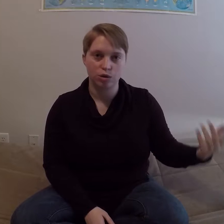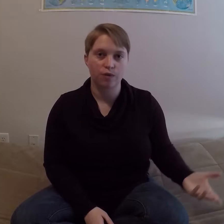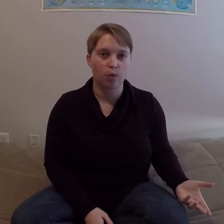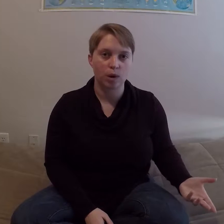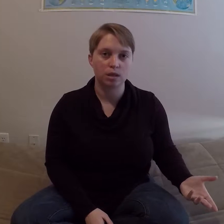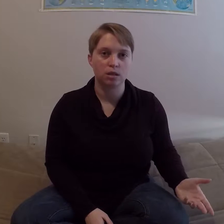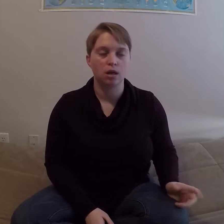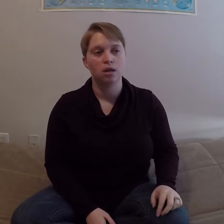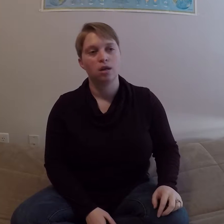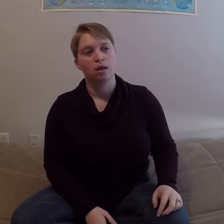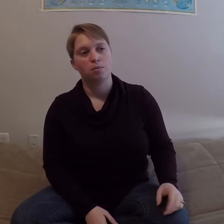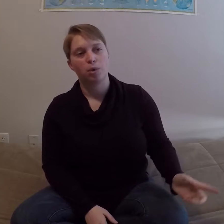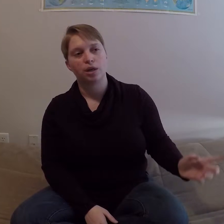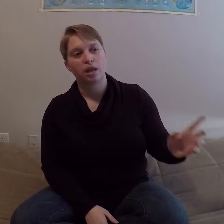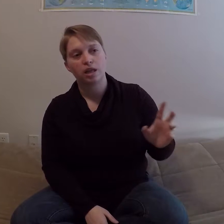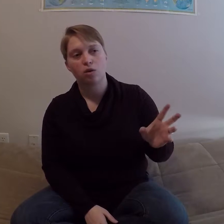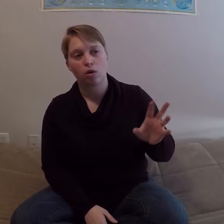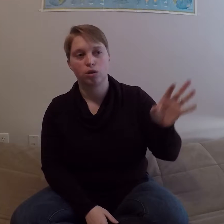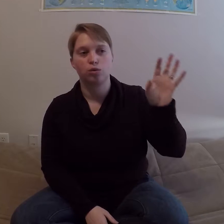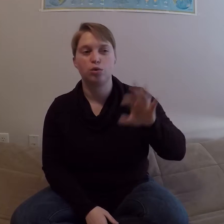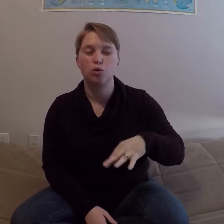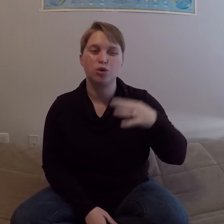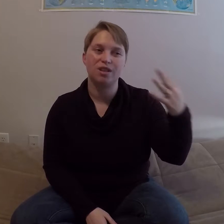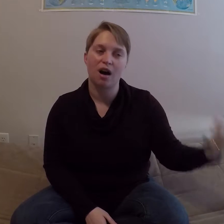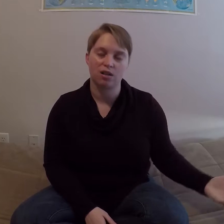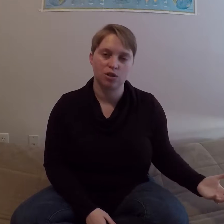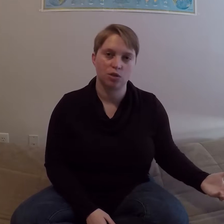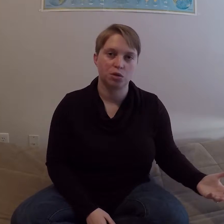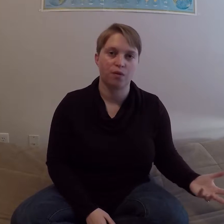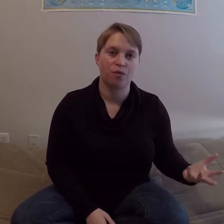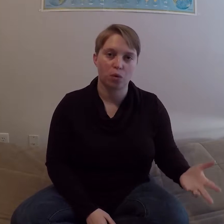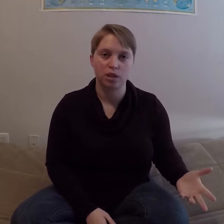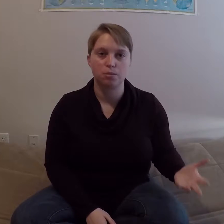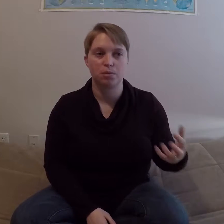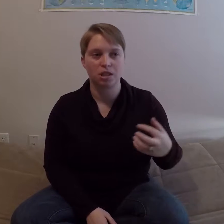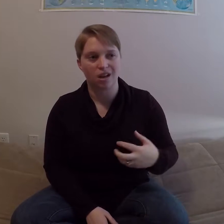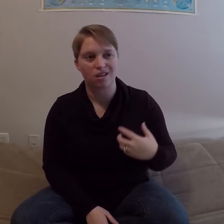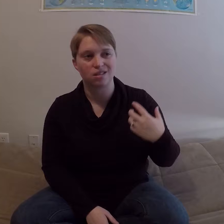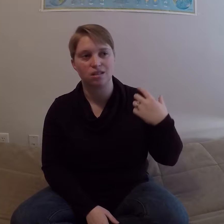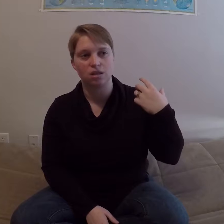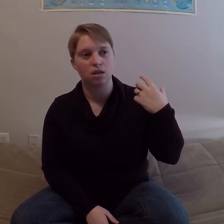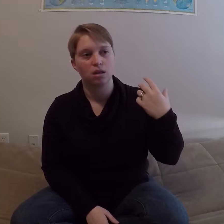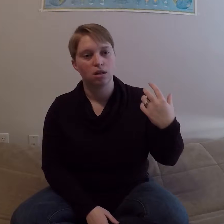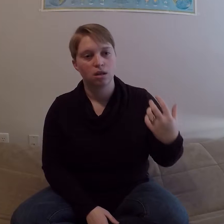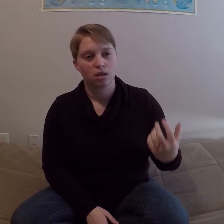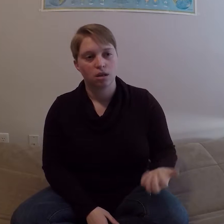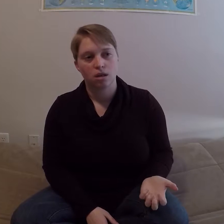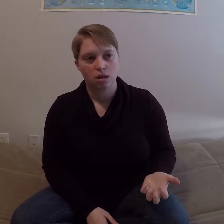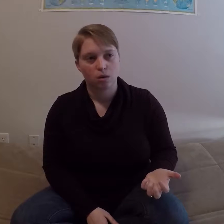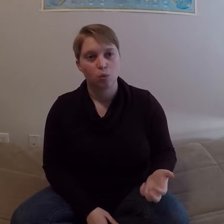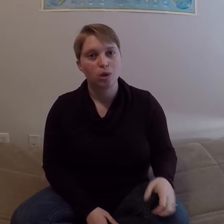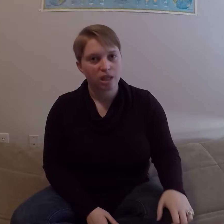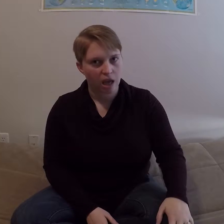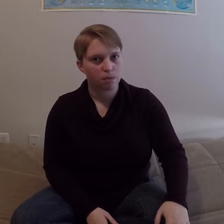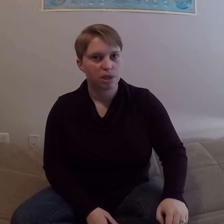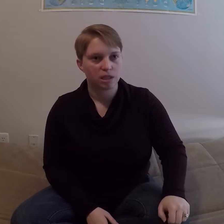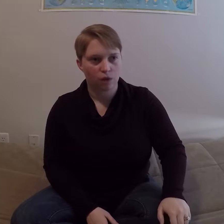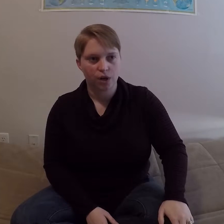use their voice but they can also choose not to use their voice because we can be self